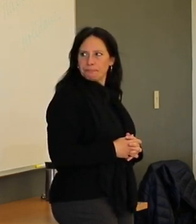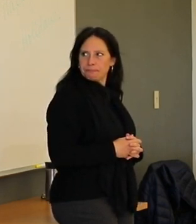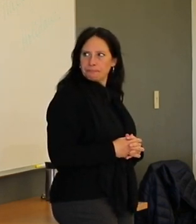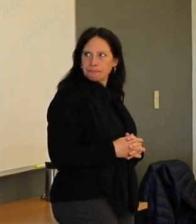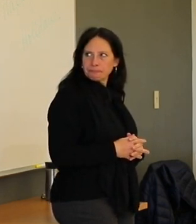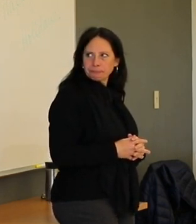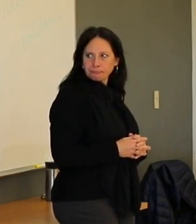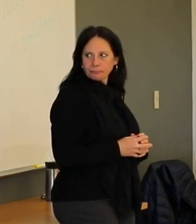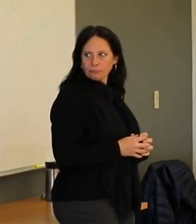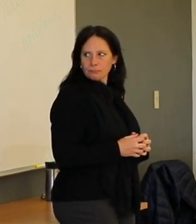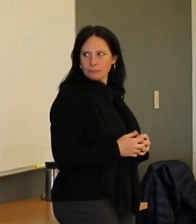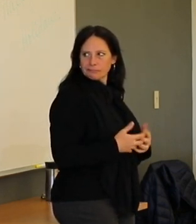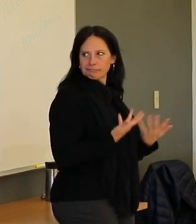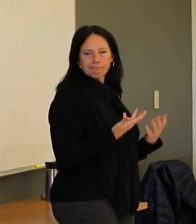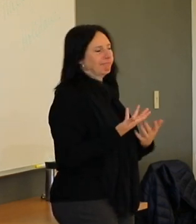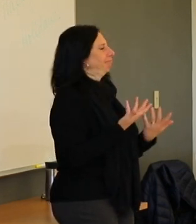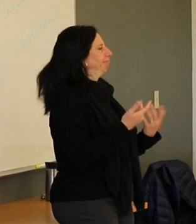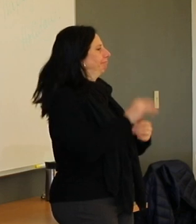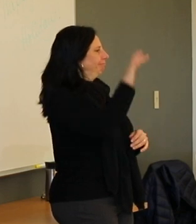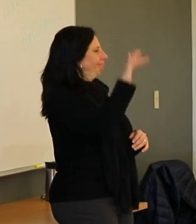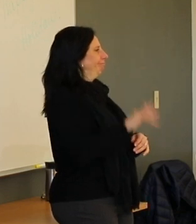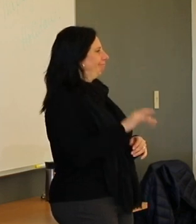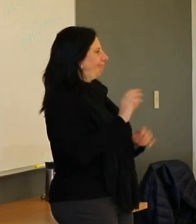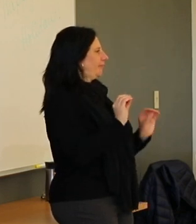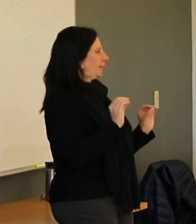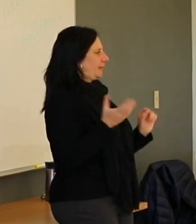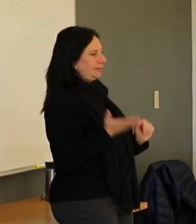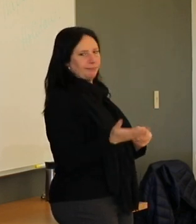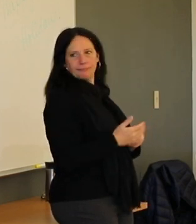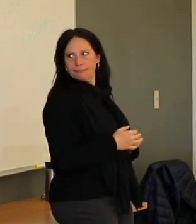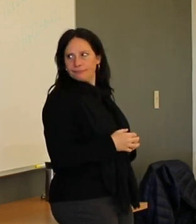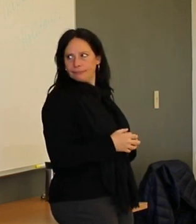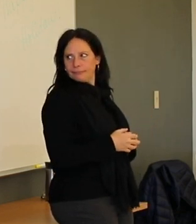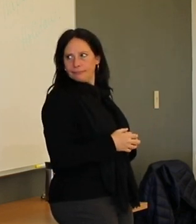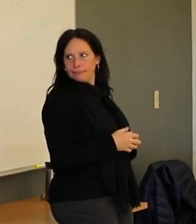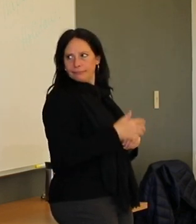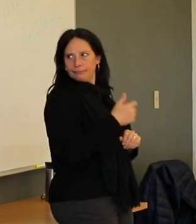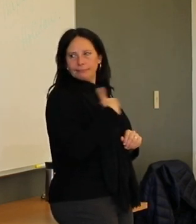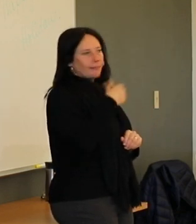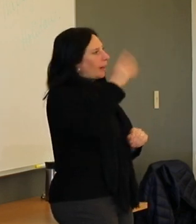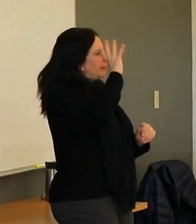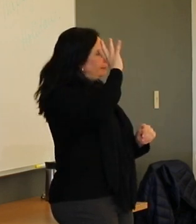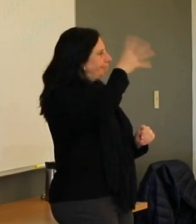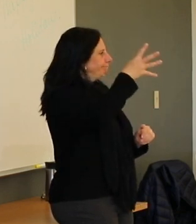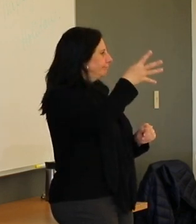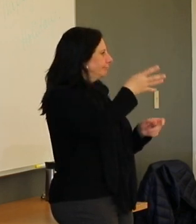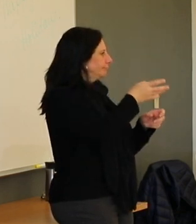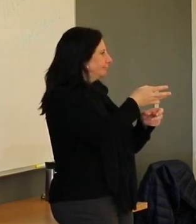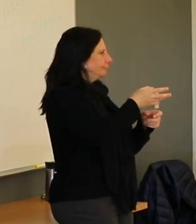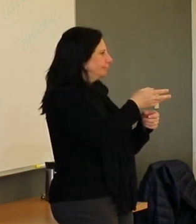And I don't have anything here. So I'm going to create one. You'll just give it a short title.